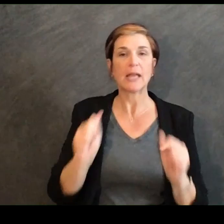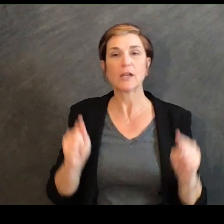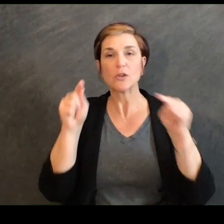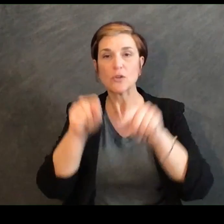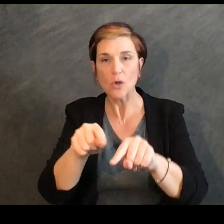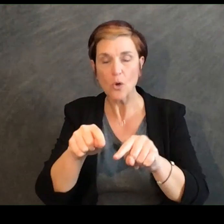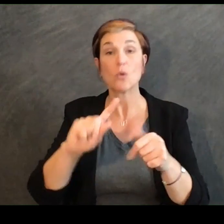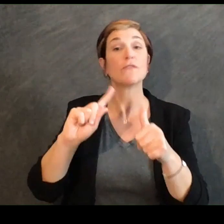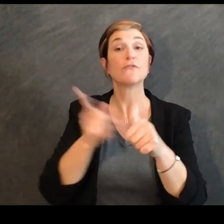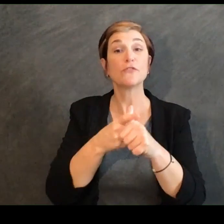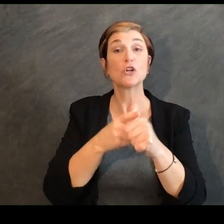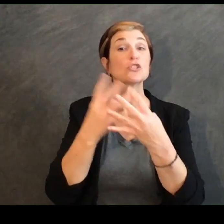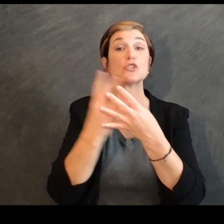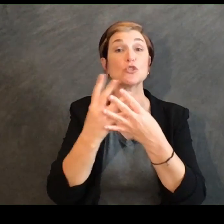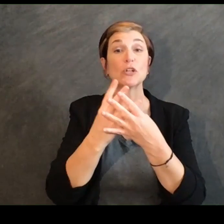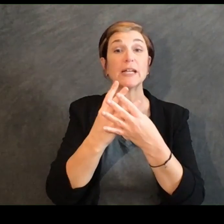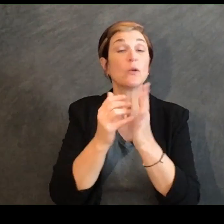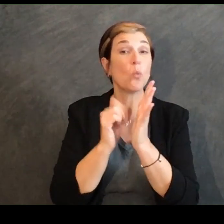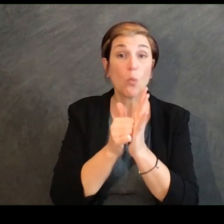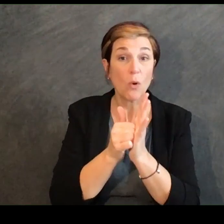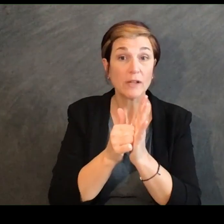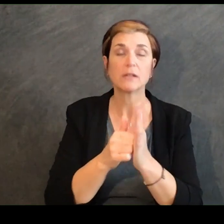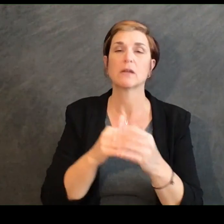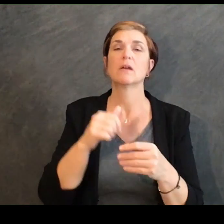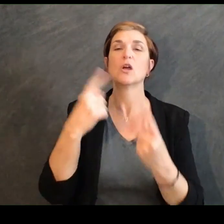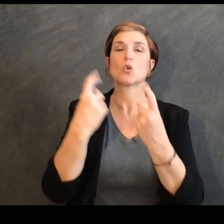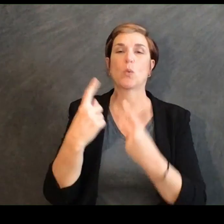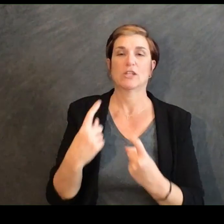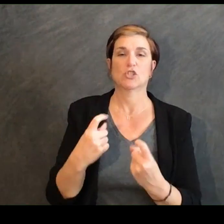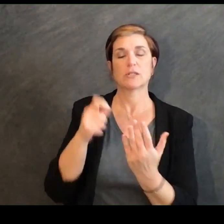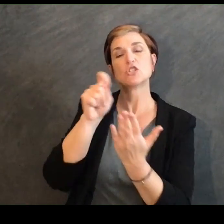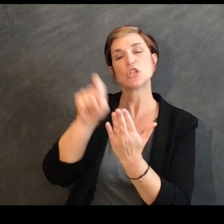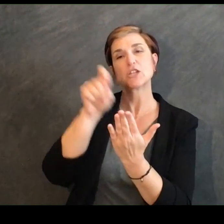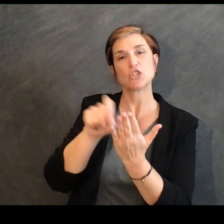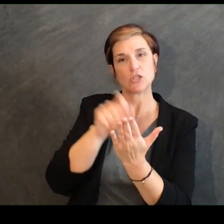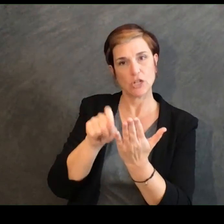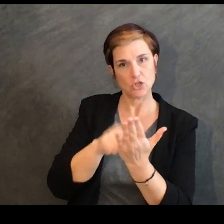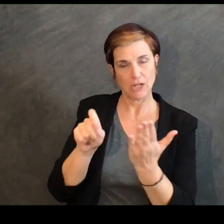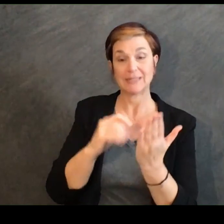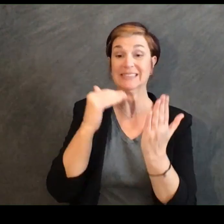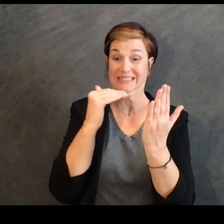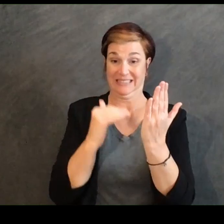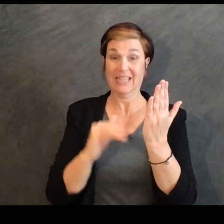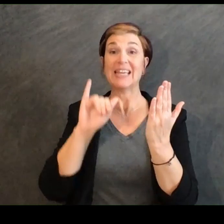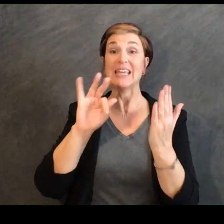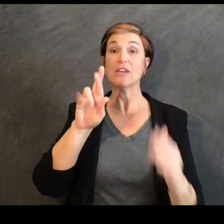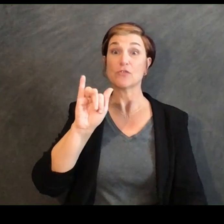move down for symptoms or risk factors yes they would move down this and be